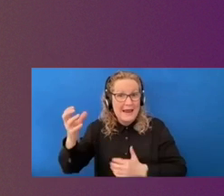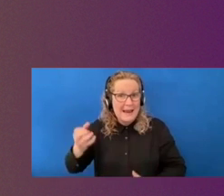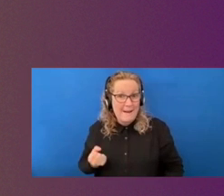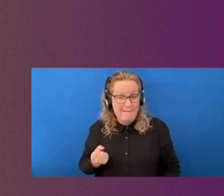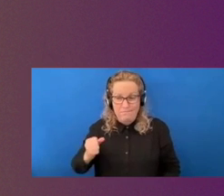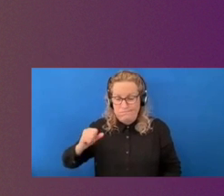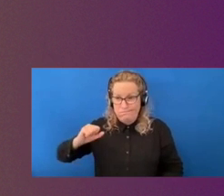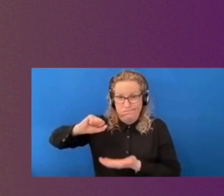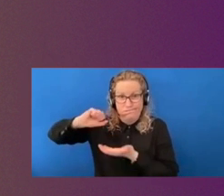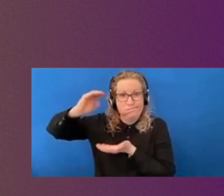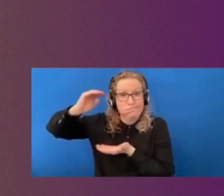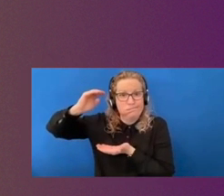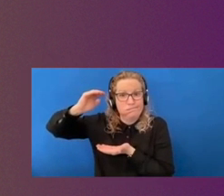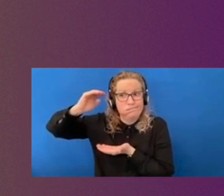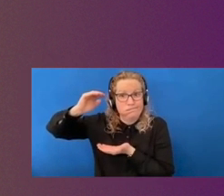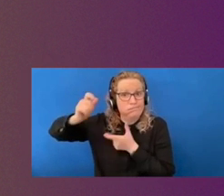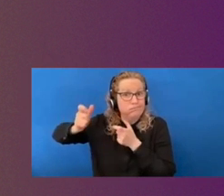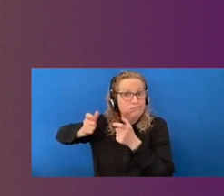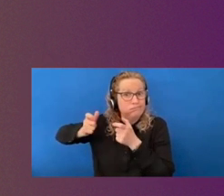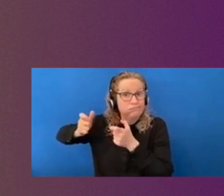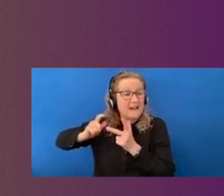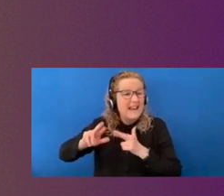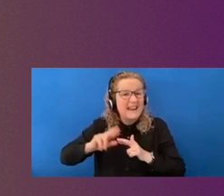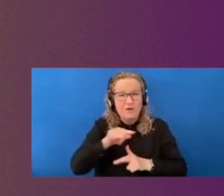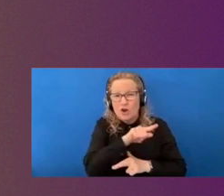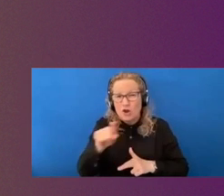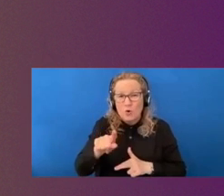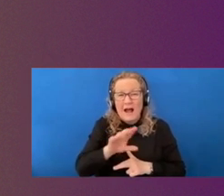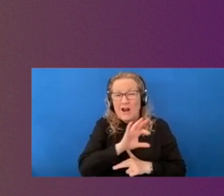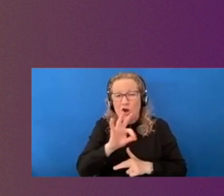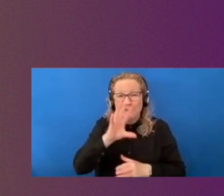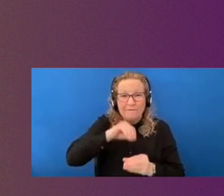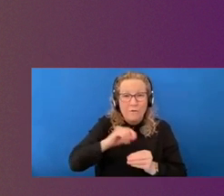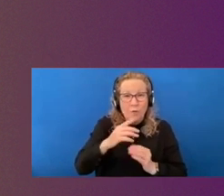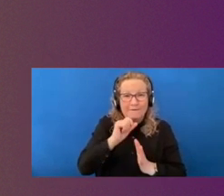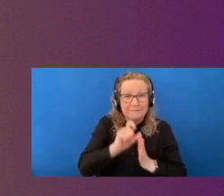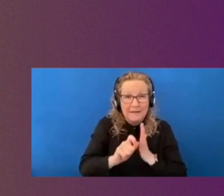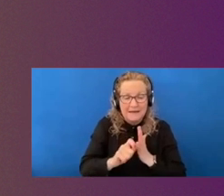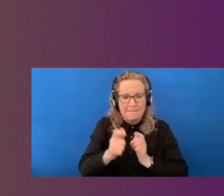um and really you're doing a disservice if you're not uh involving us as assets investors and human